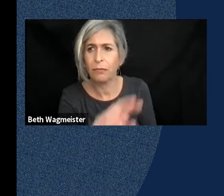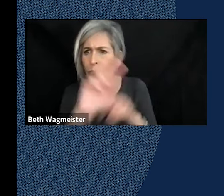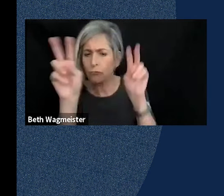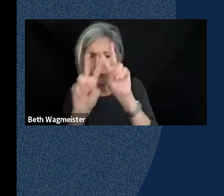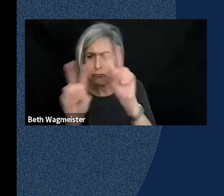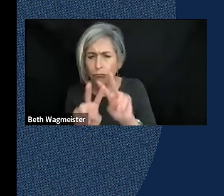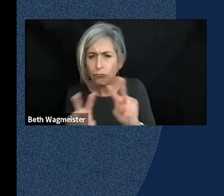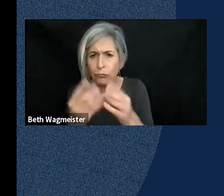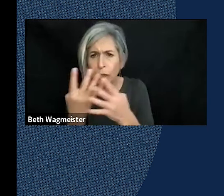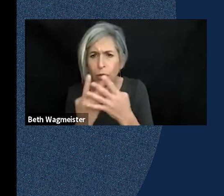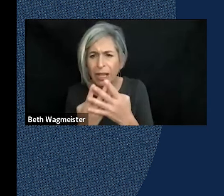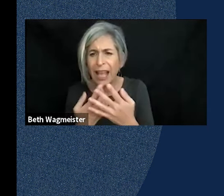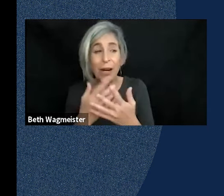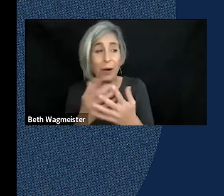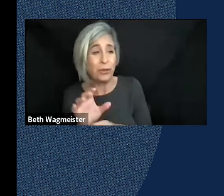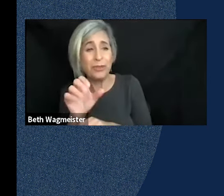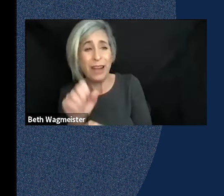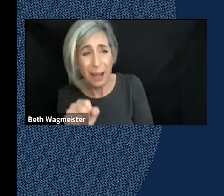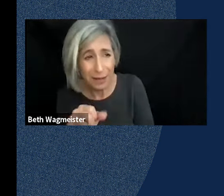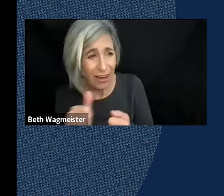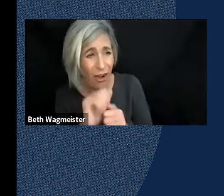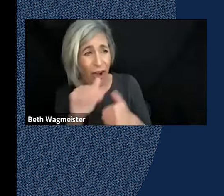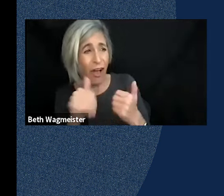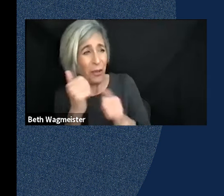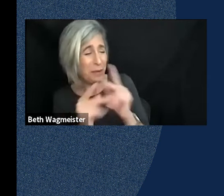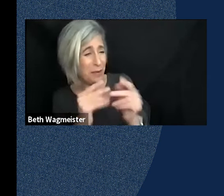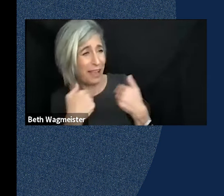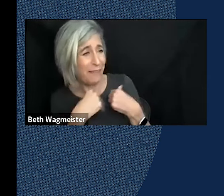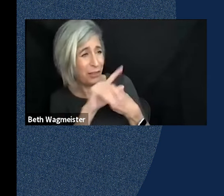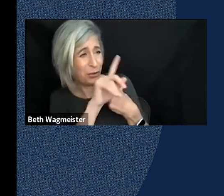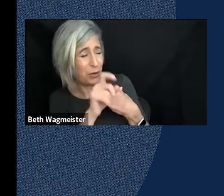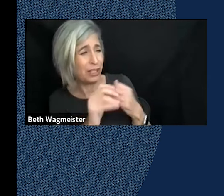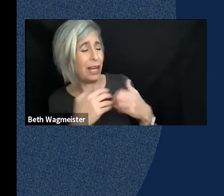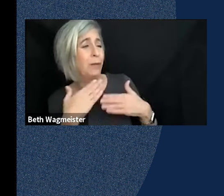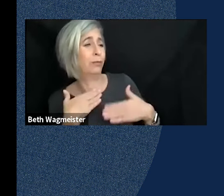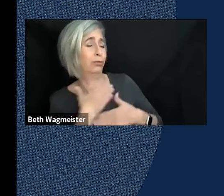I don't want to dominate. I'm sure other people have questions. But thank you. I really appreciate it.